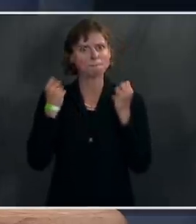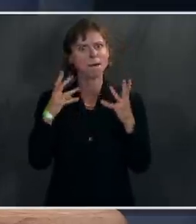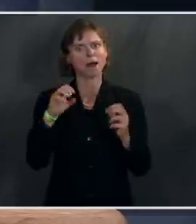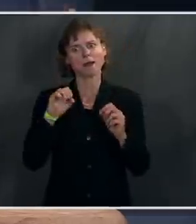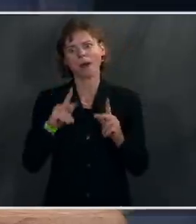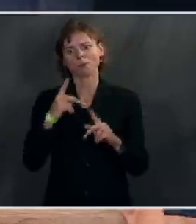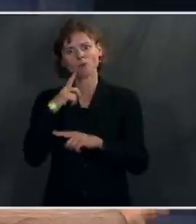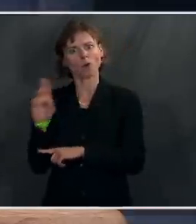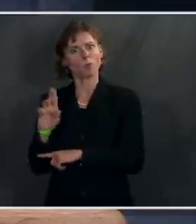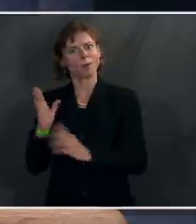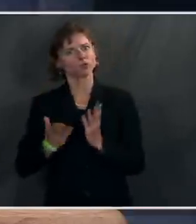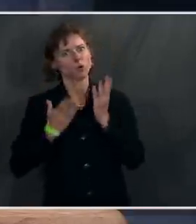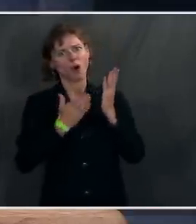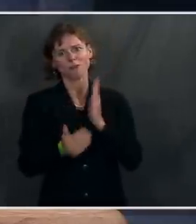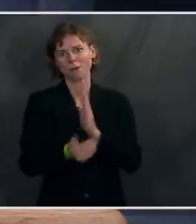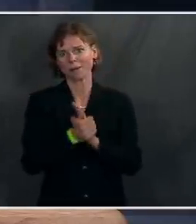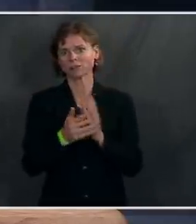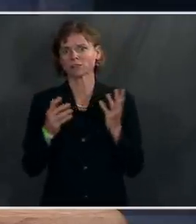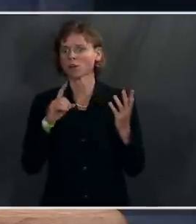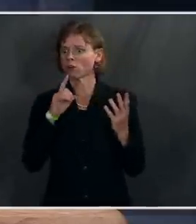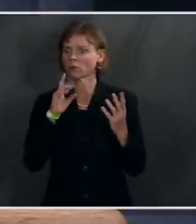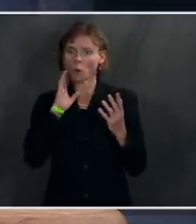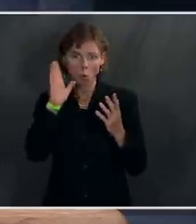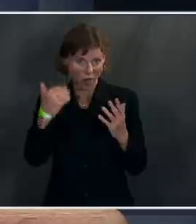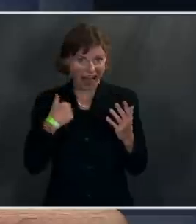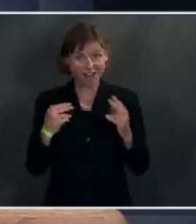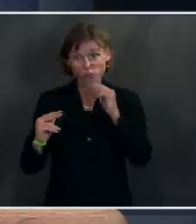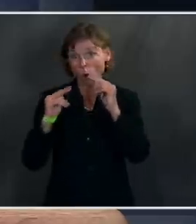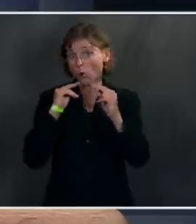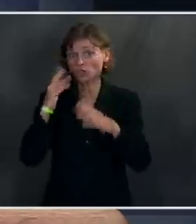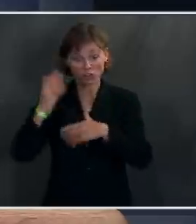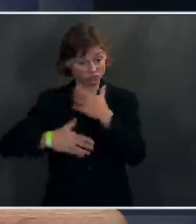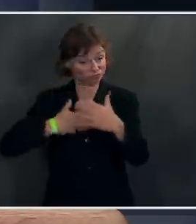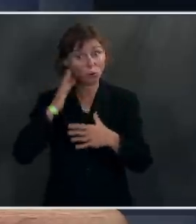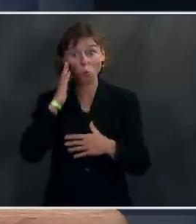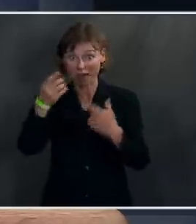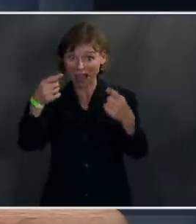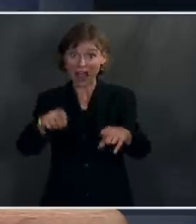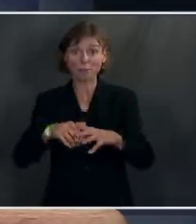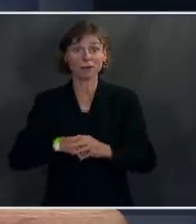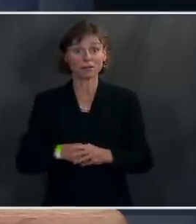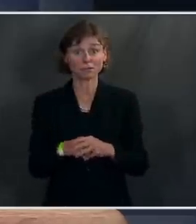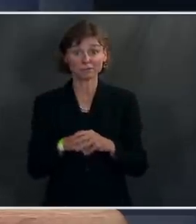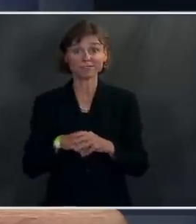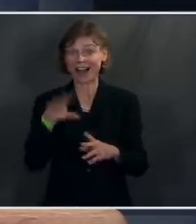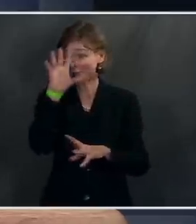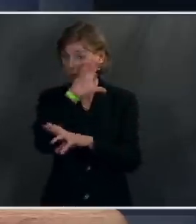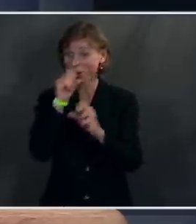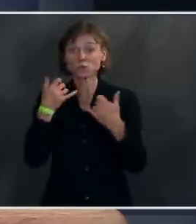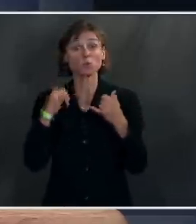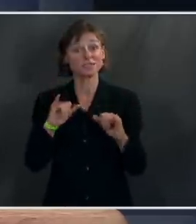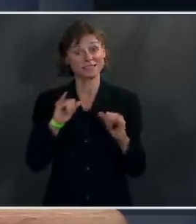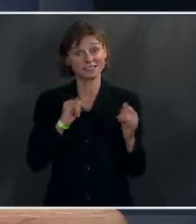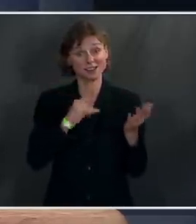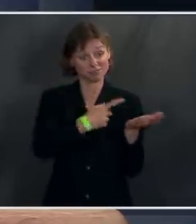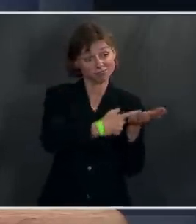There's a whole negotiation that's going to take place. And will -- the President will continue to be engaged with members of both parties through that process.